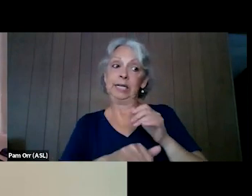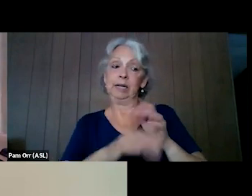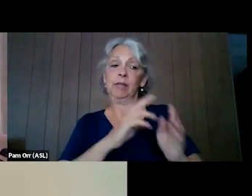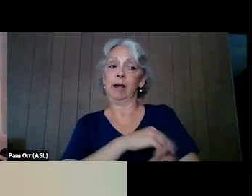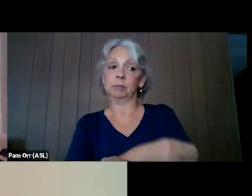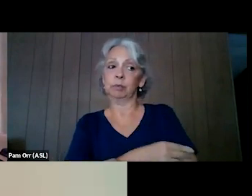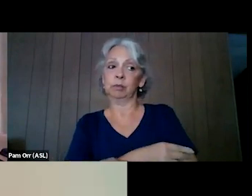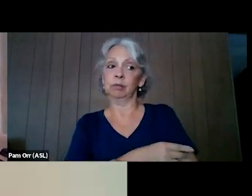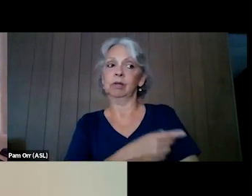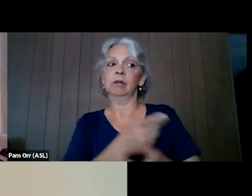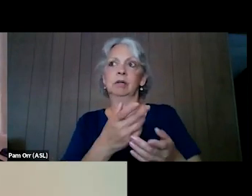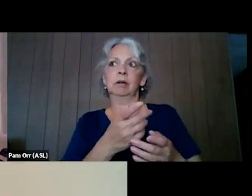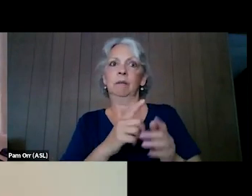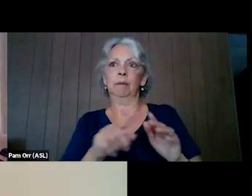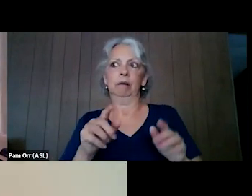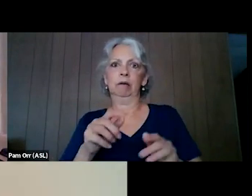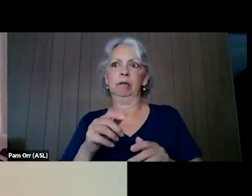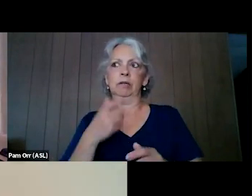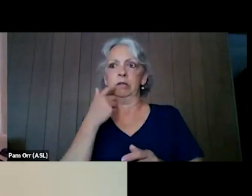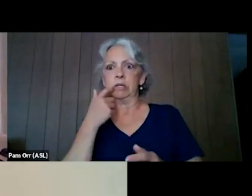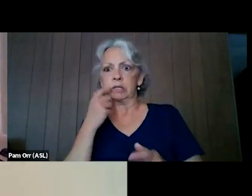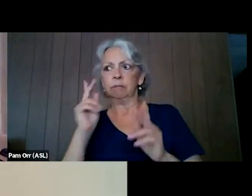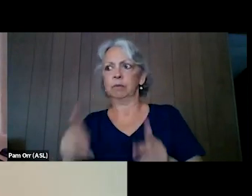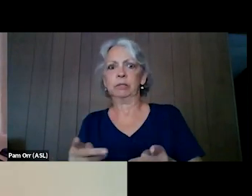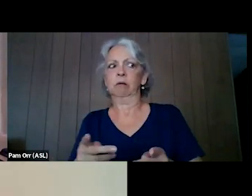So of course they leave and ignore their wounds